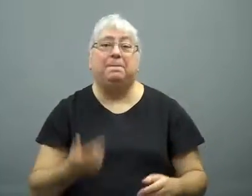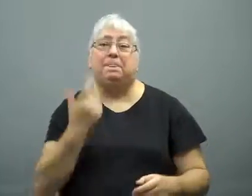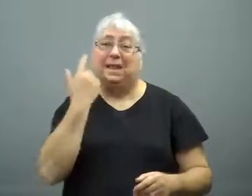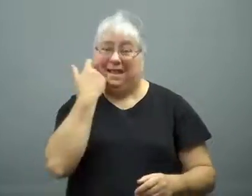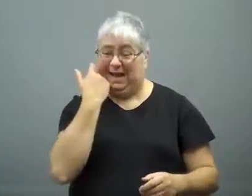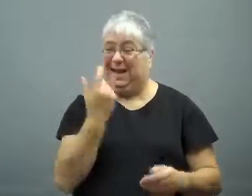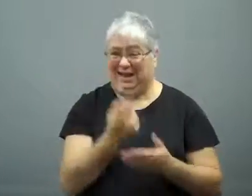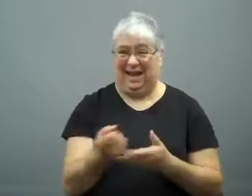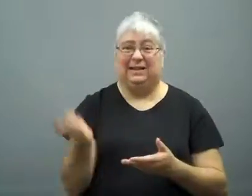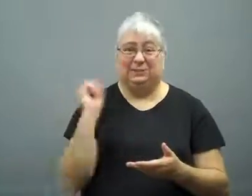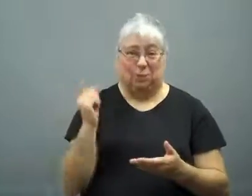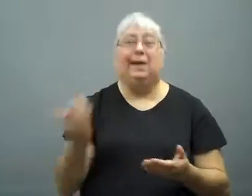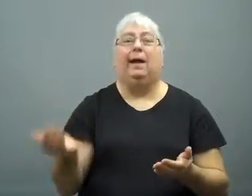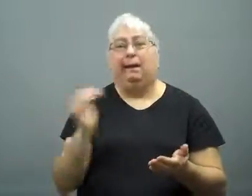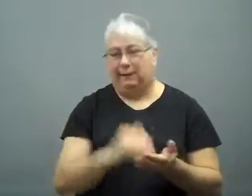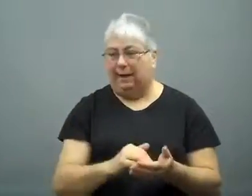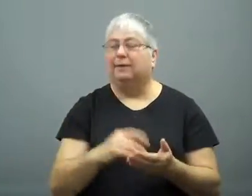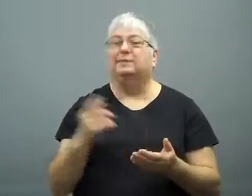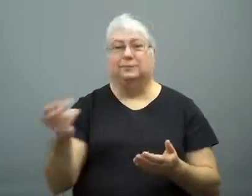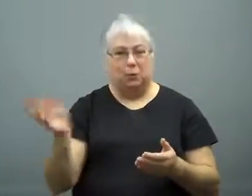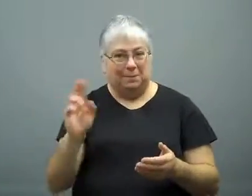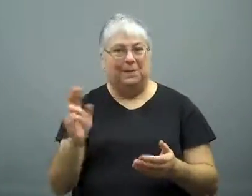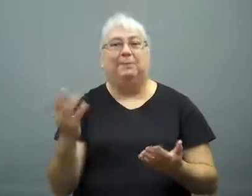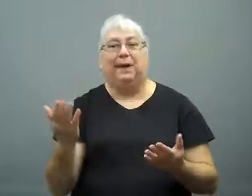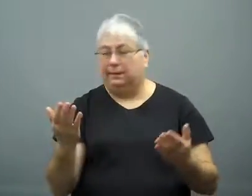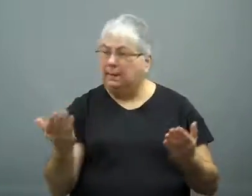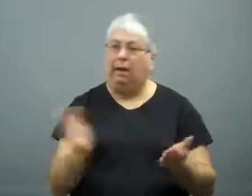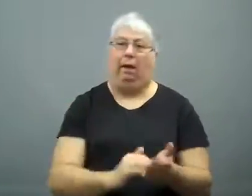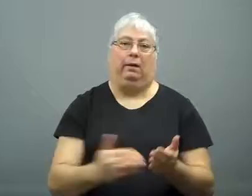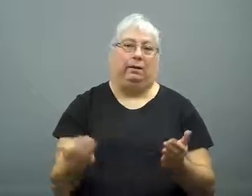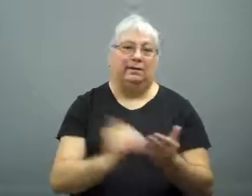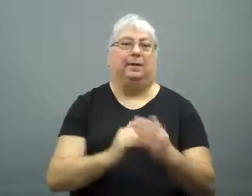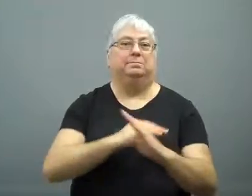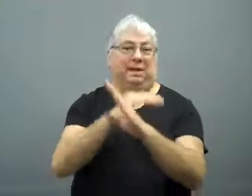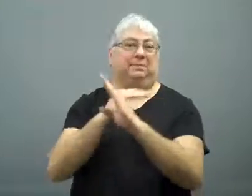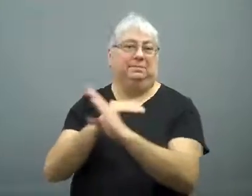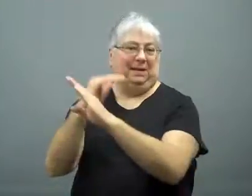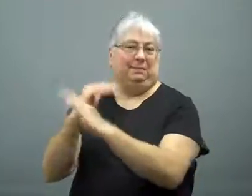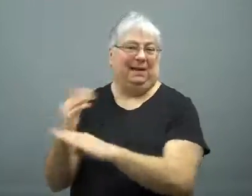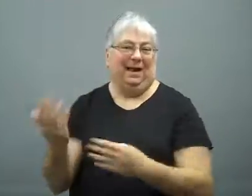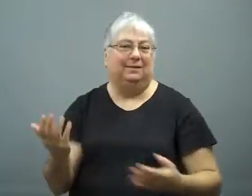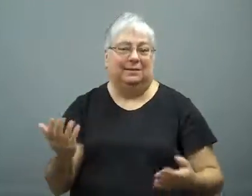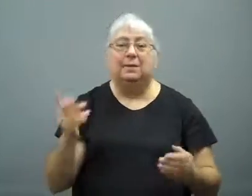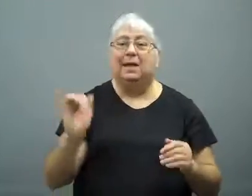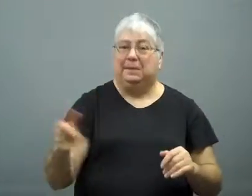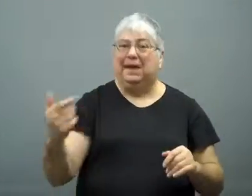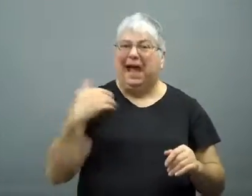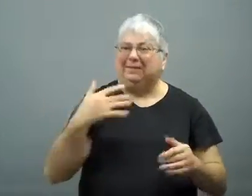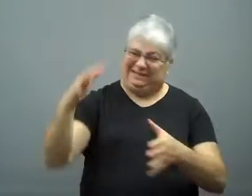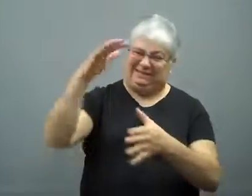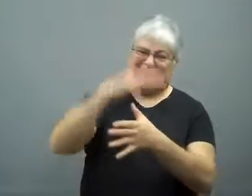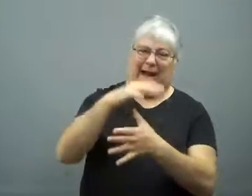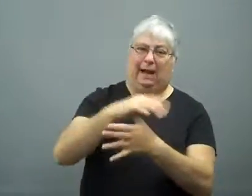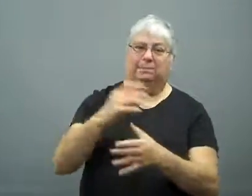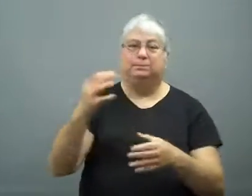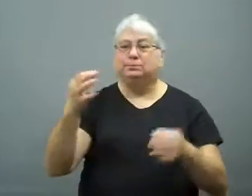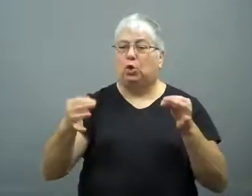Last week, the Republicans repeatedly filibustered votes.